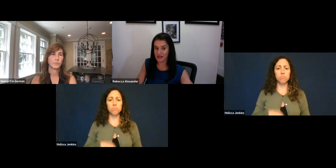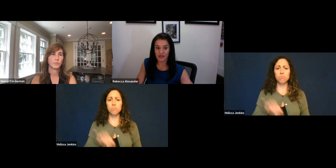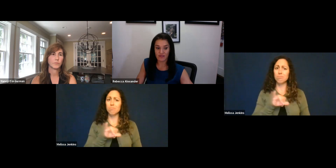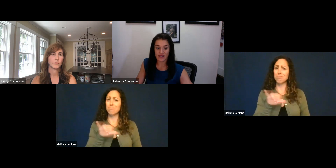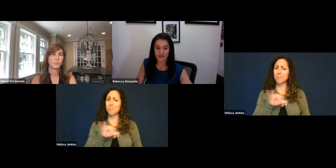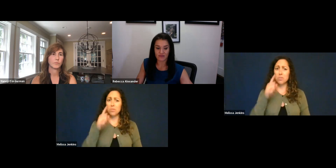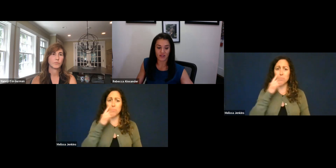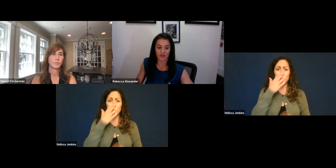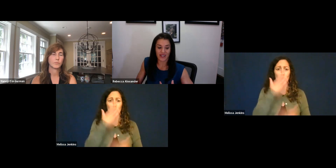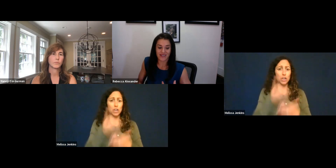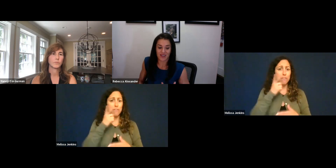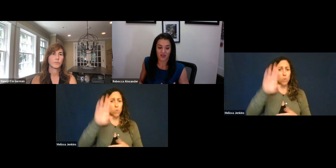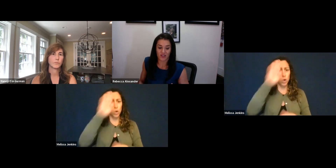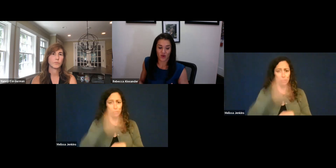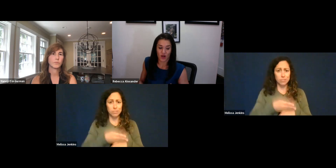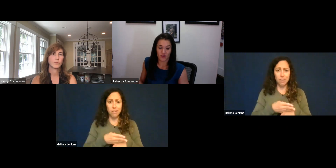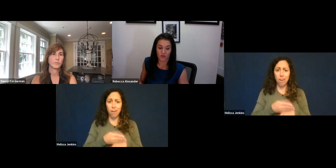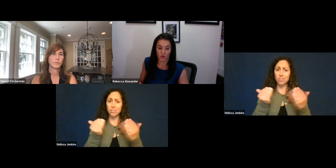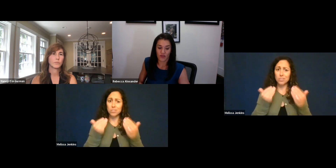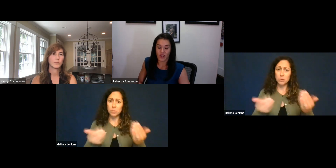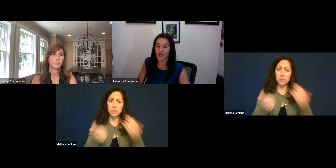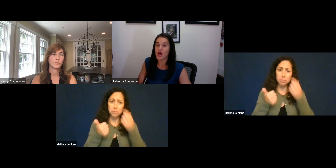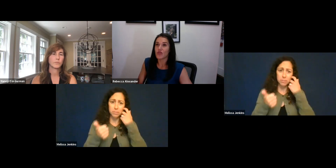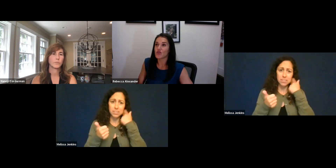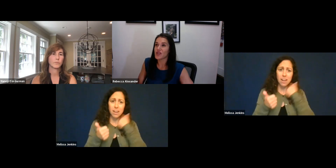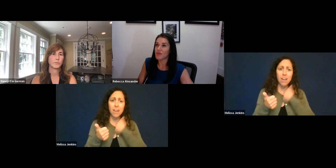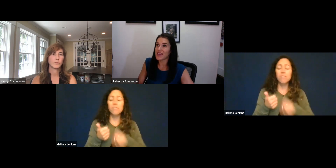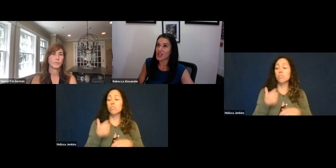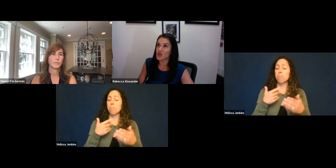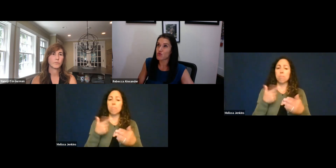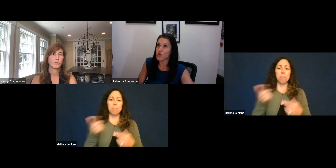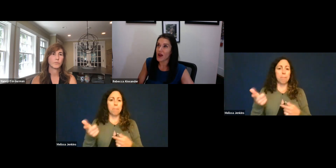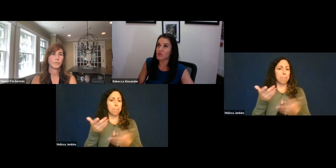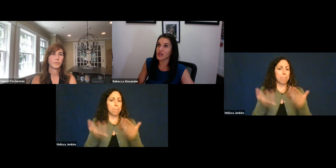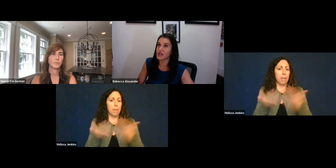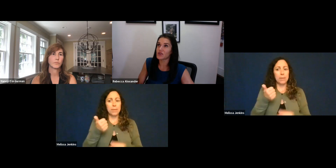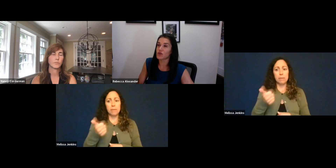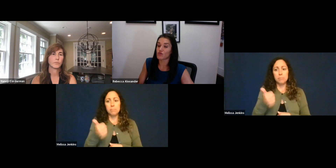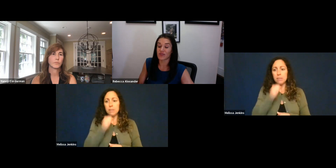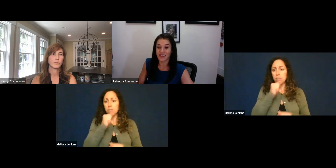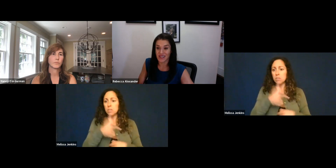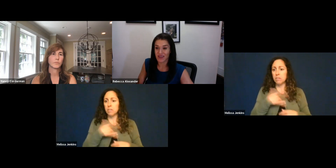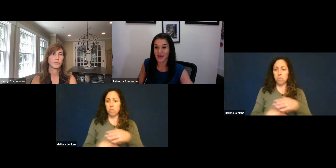Even if he doesn't feel necessarily so comfortable with it. There's something incredibly sort of relieving